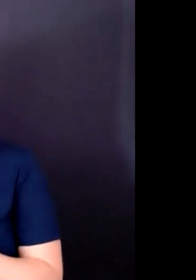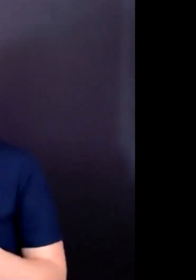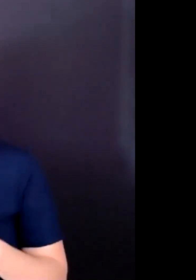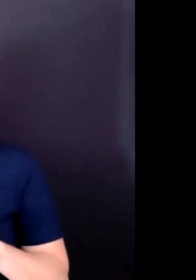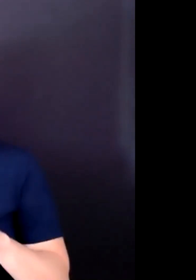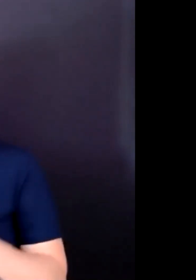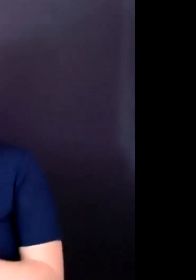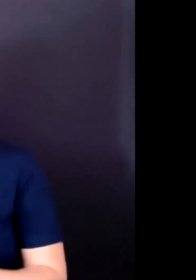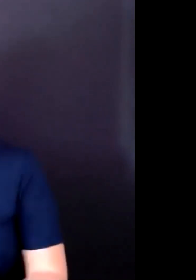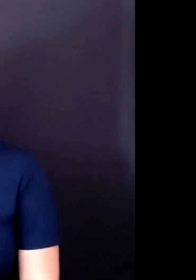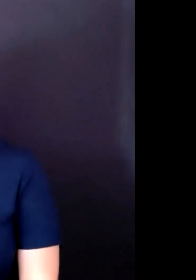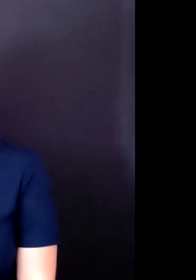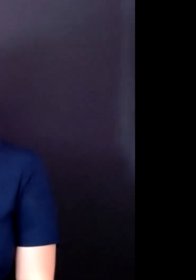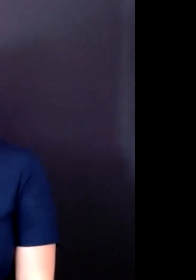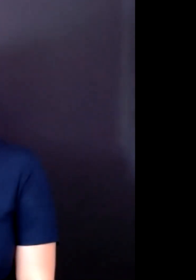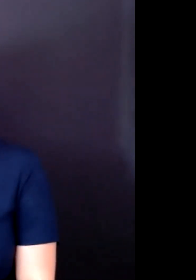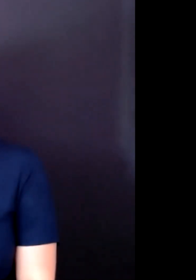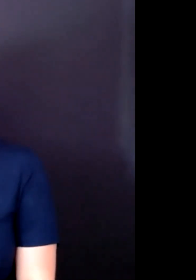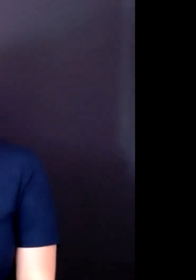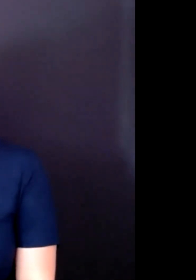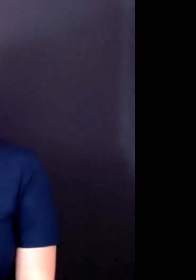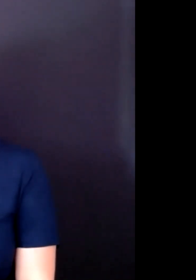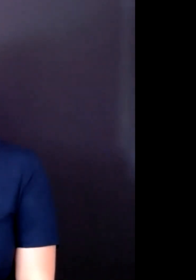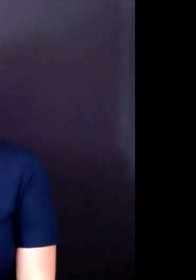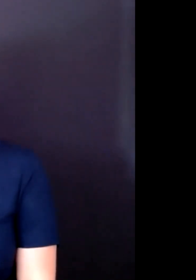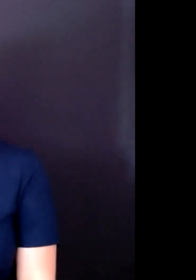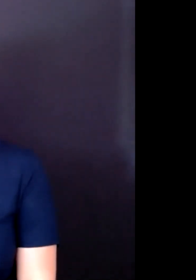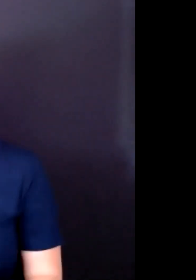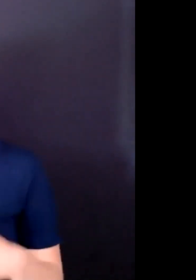I just wanted to speak for a little bit, just to share some